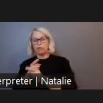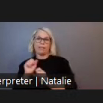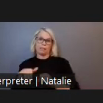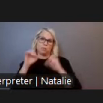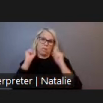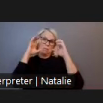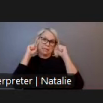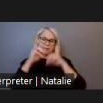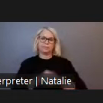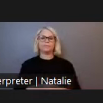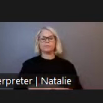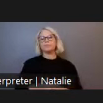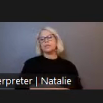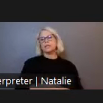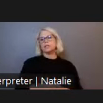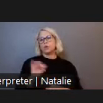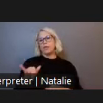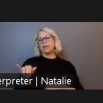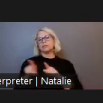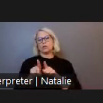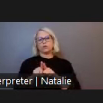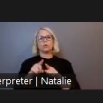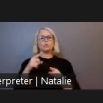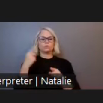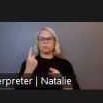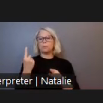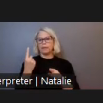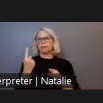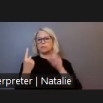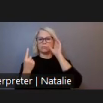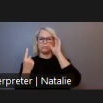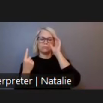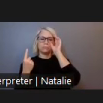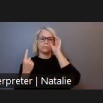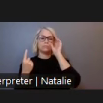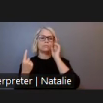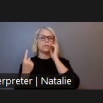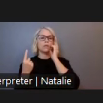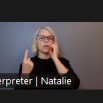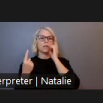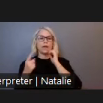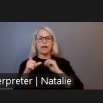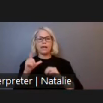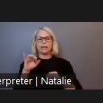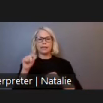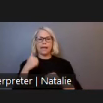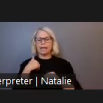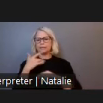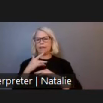That is also something that is available.